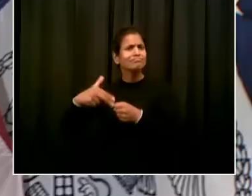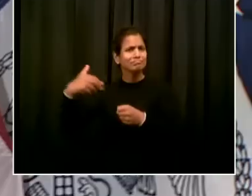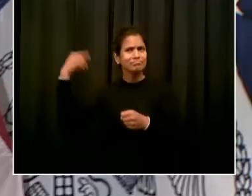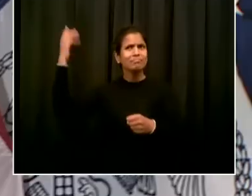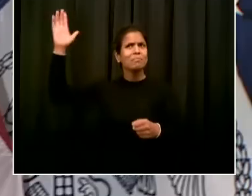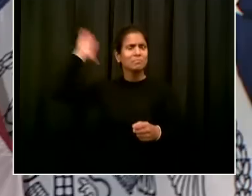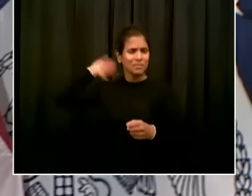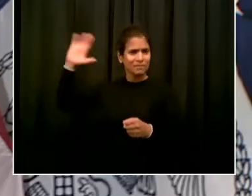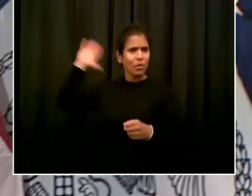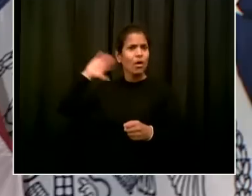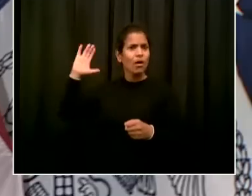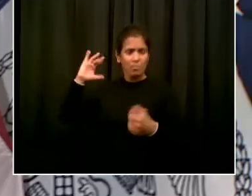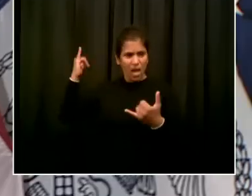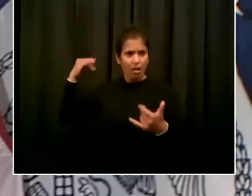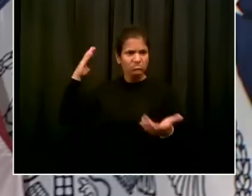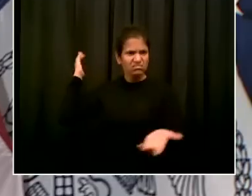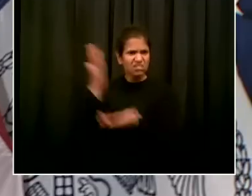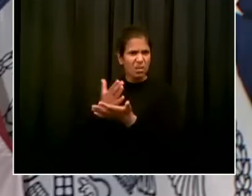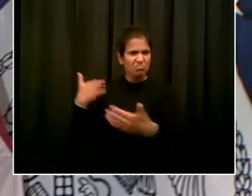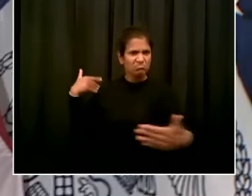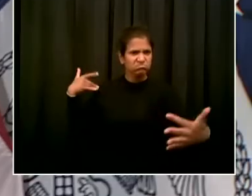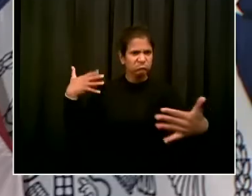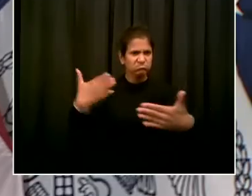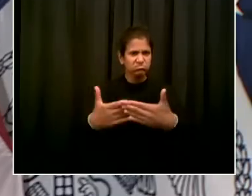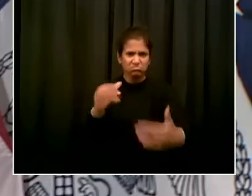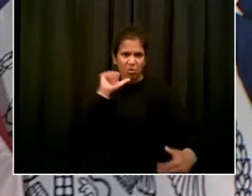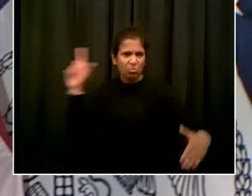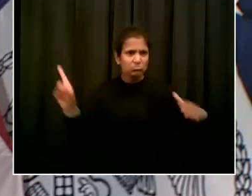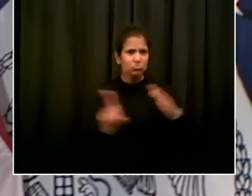WE CAN ASK ABOUT POLICE RESPONSE TO COVIDID9-1 R RLAETTD